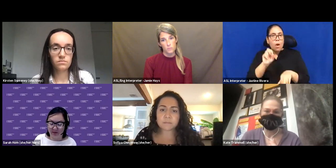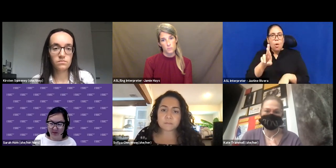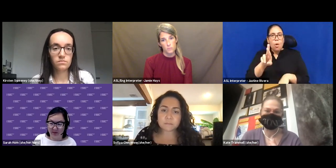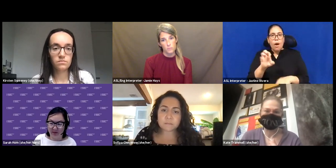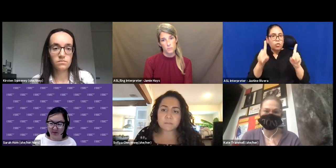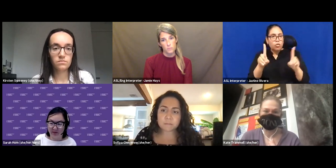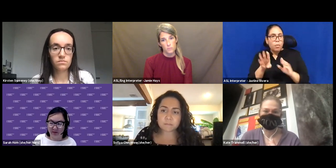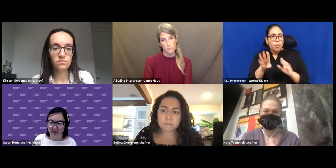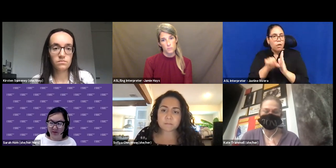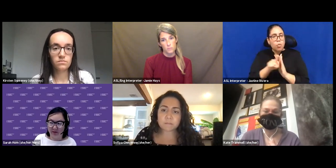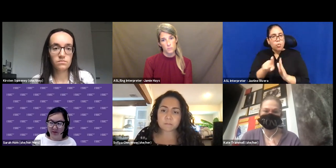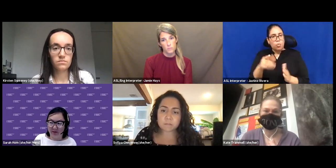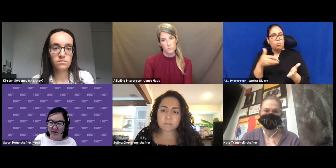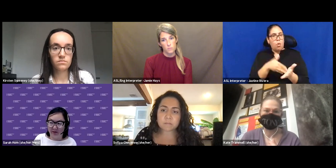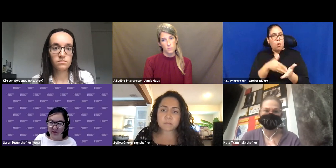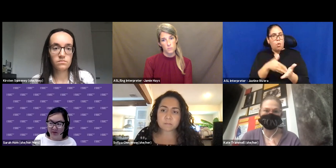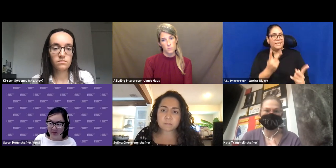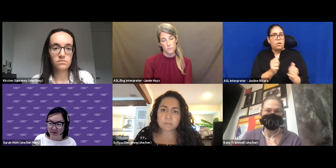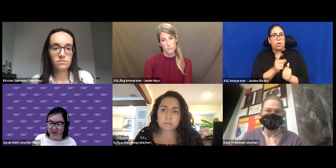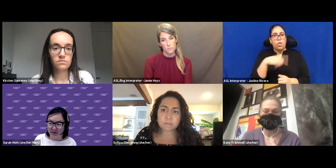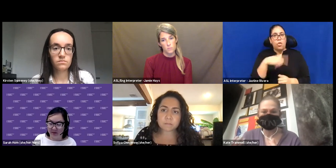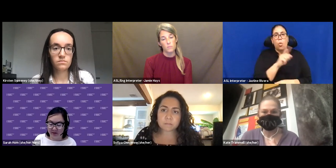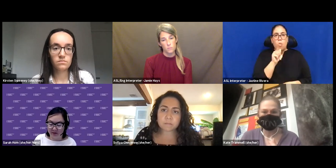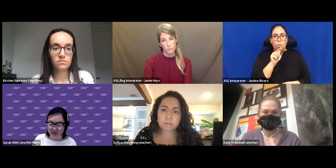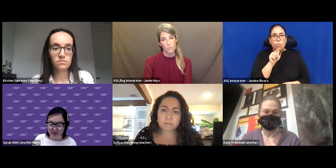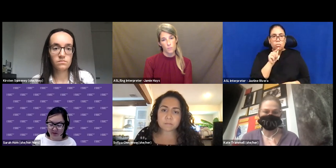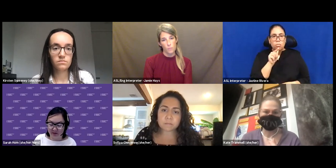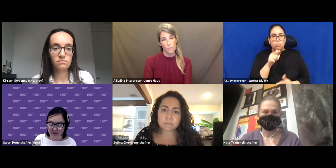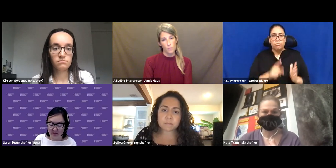typically see in someone who shows up to work in a theater.